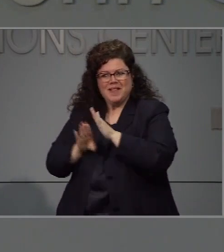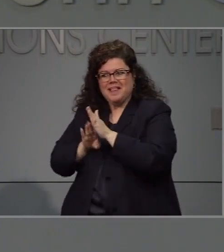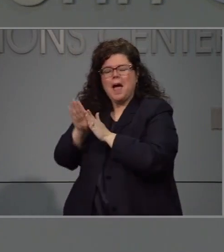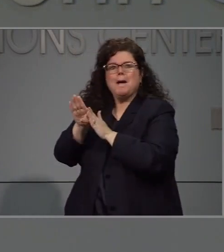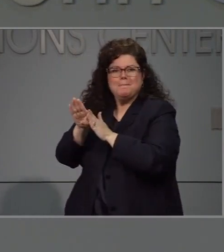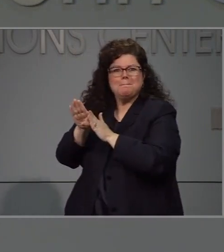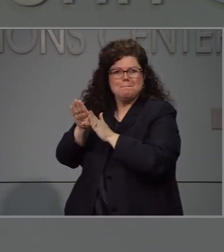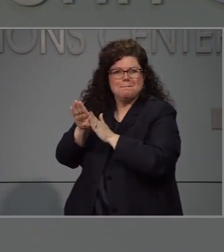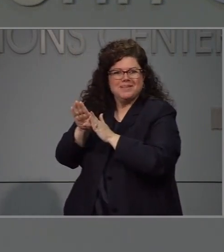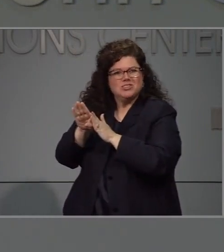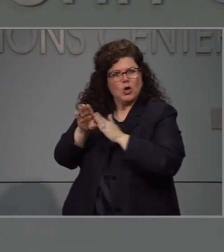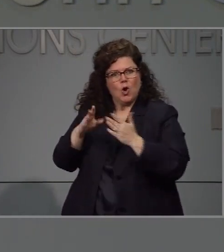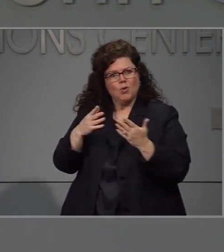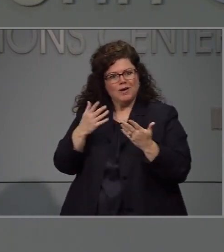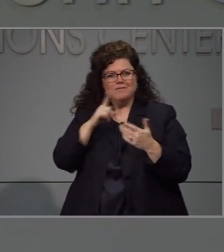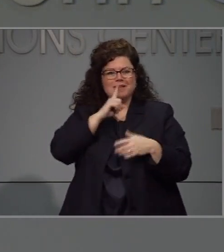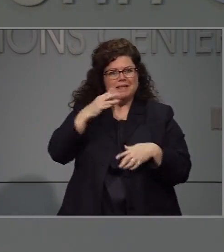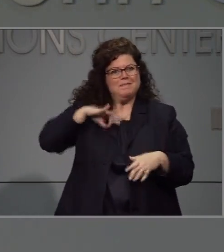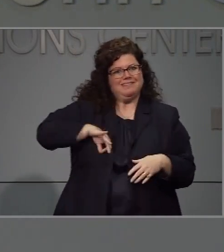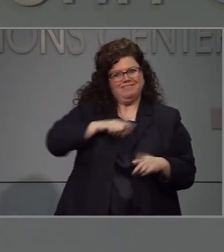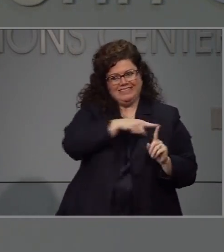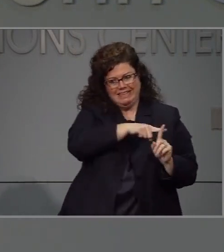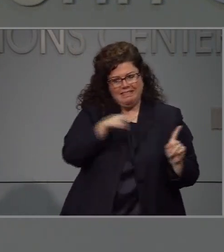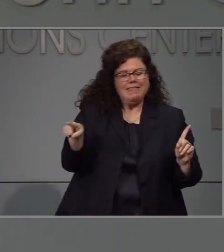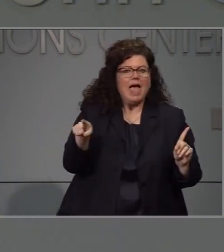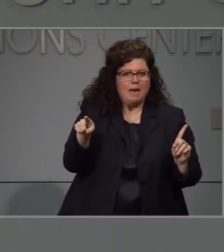BUSINESSES WILL BE MORE SUCCESSFUL IF THEY SHOW TO THE